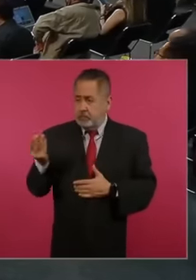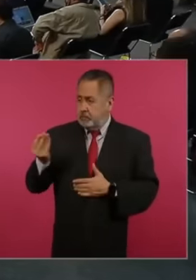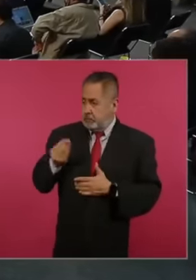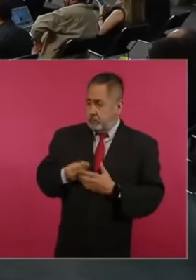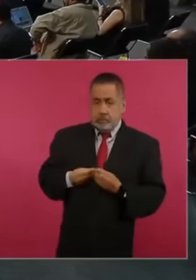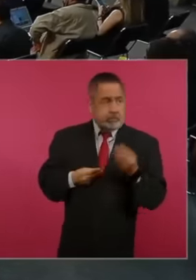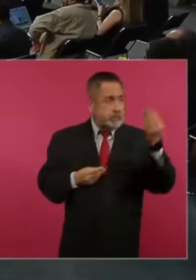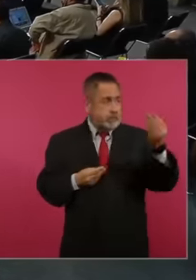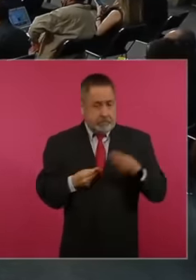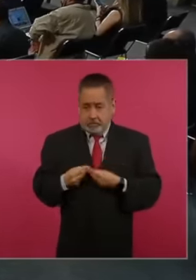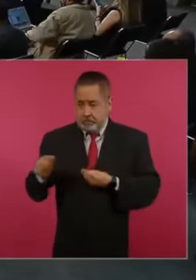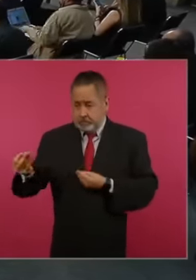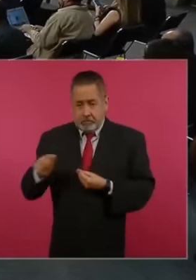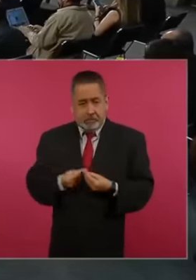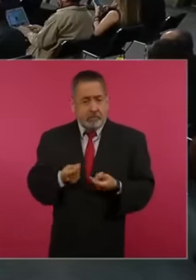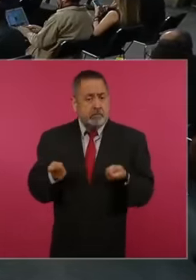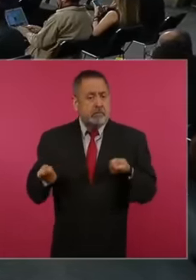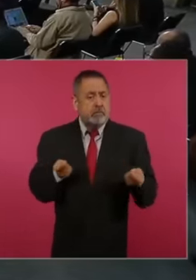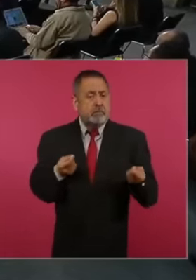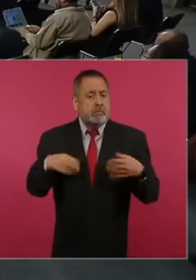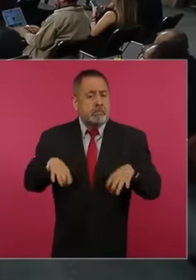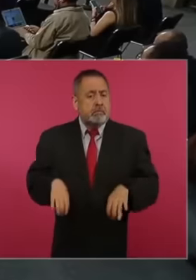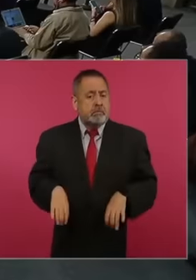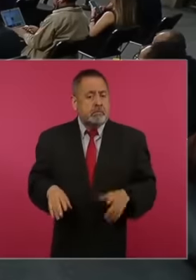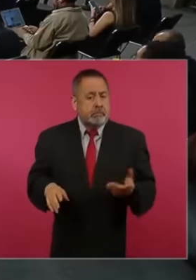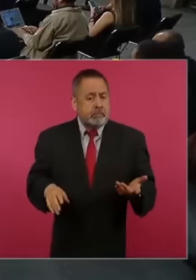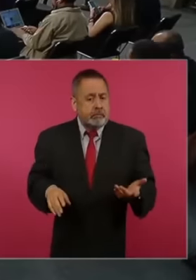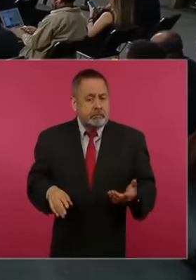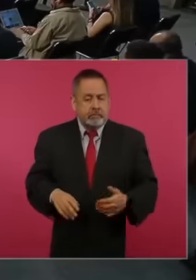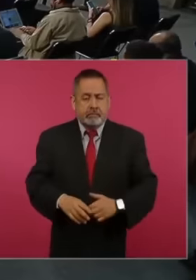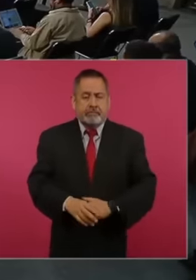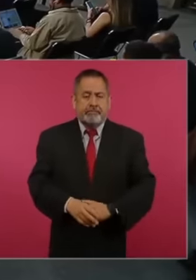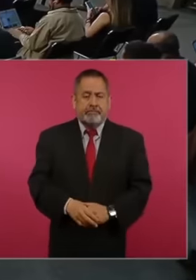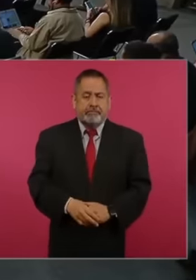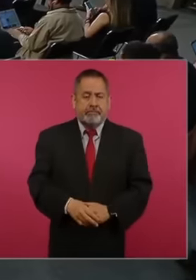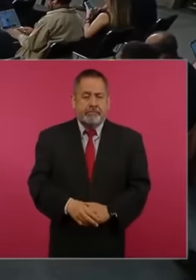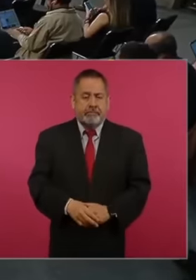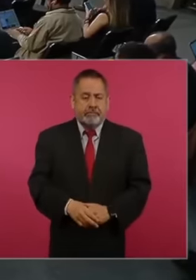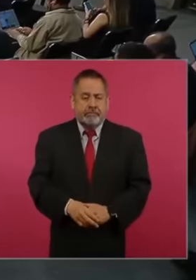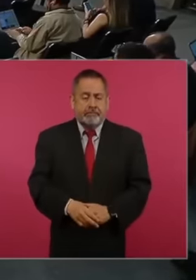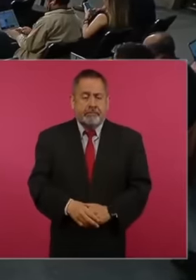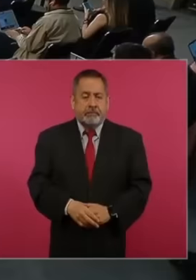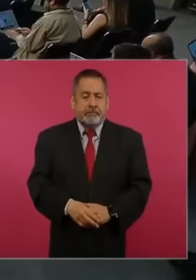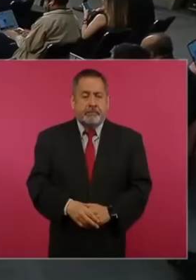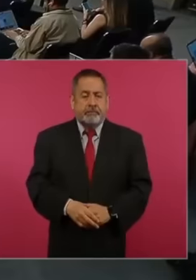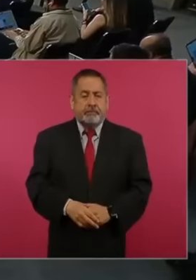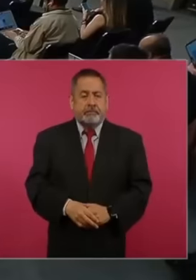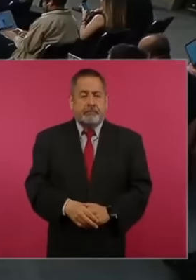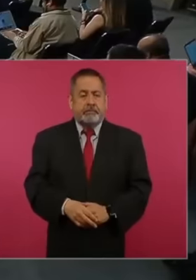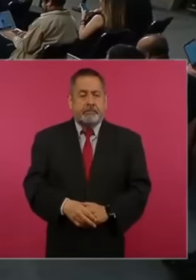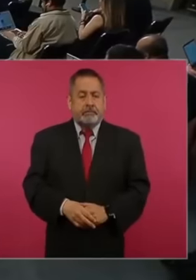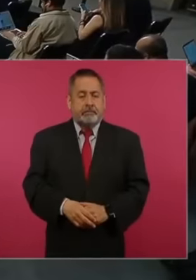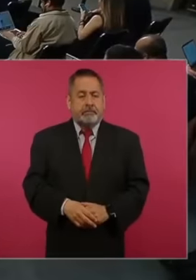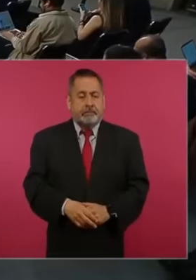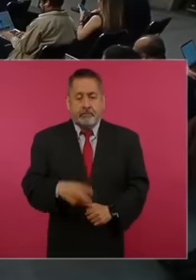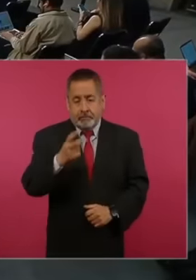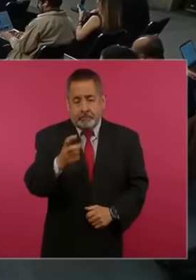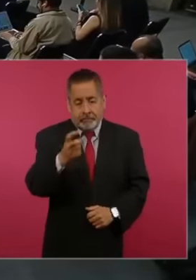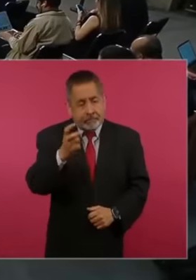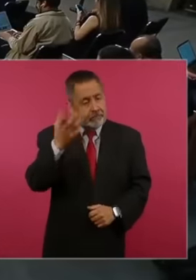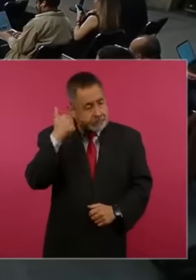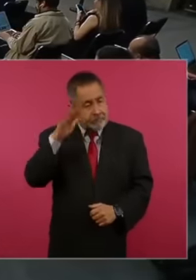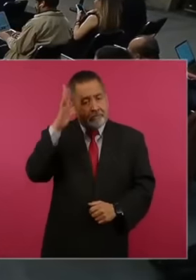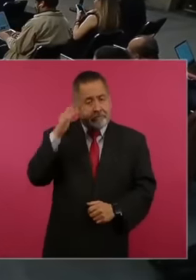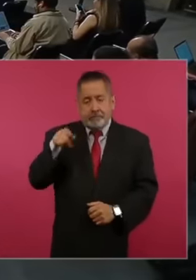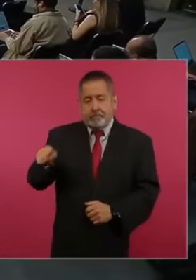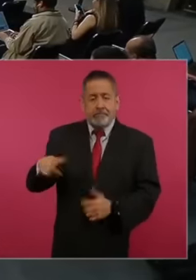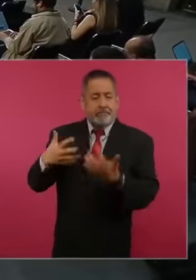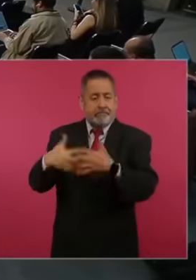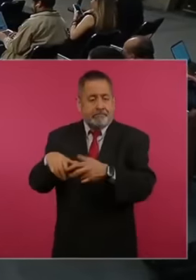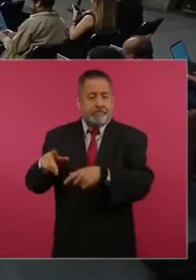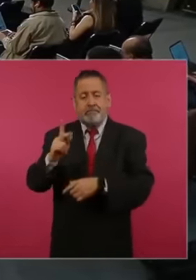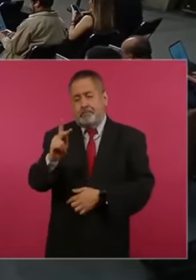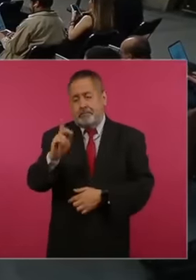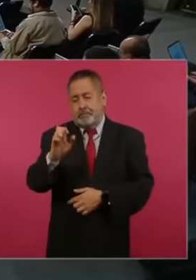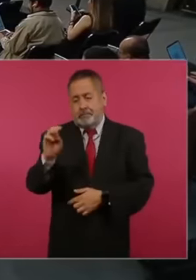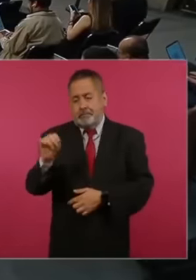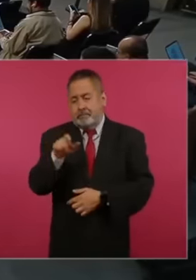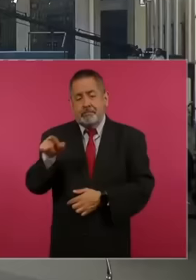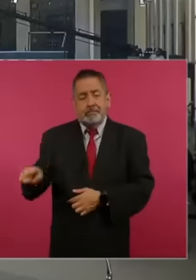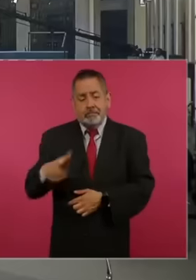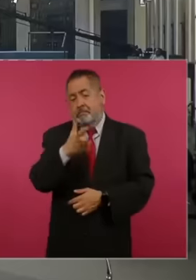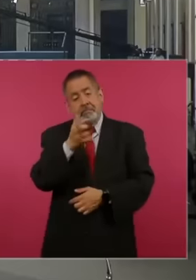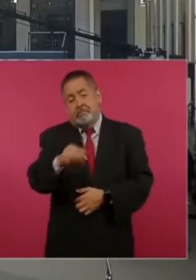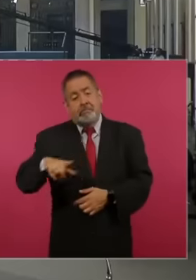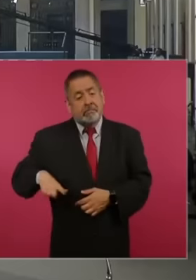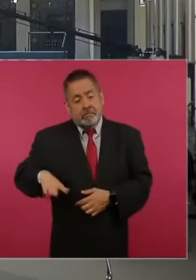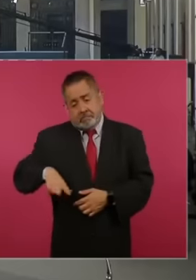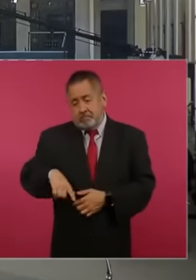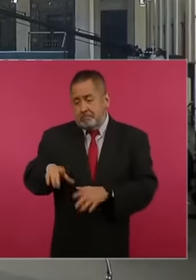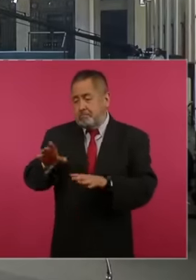they did it and they put it aside and yes, yes, that was Pemex, that was the government. So